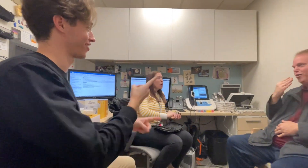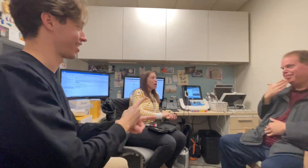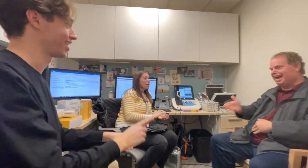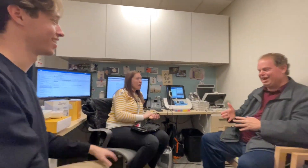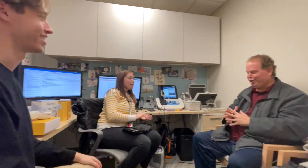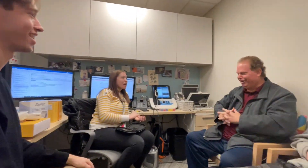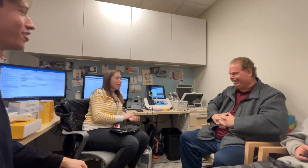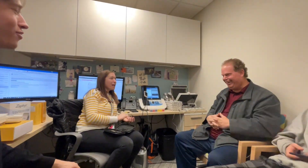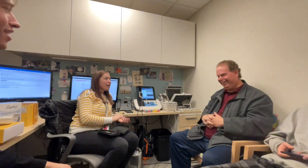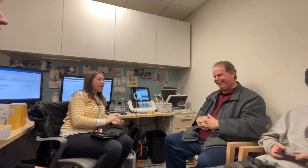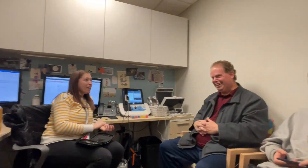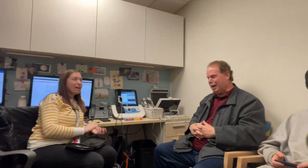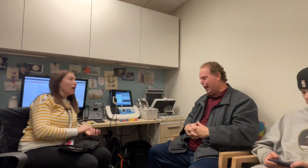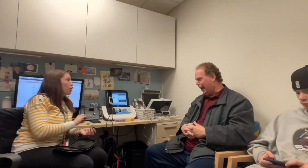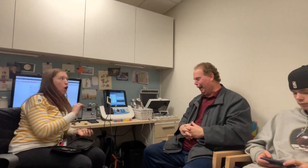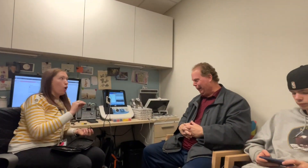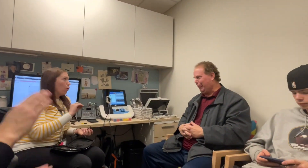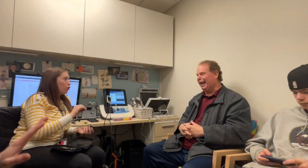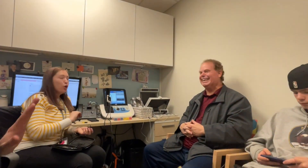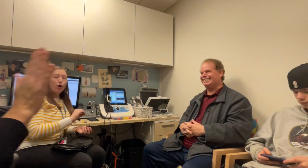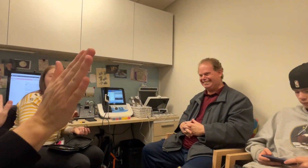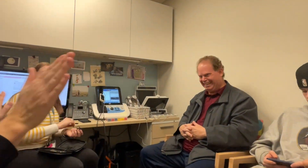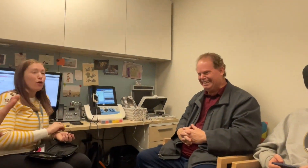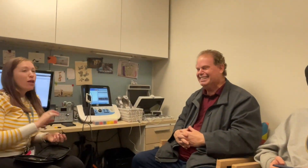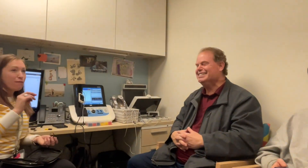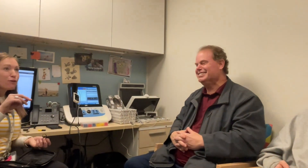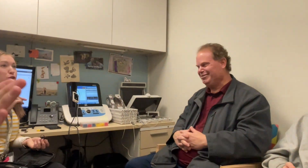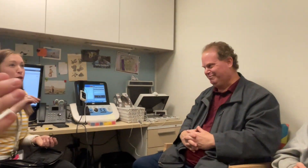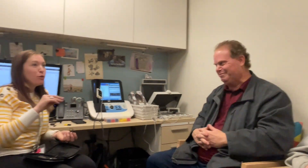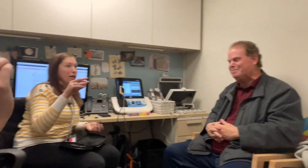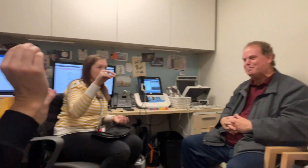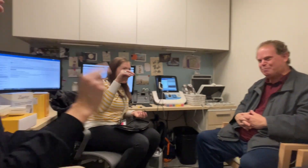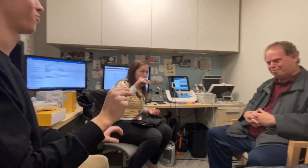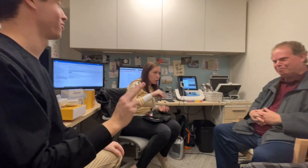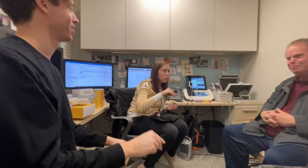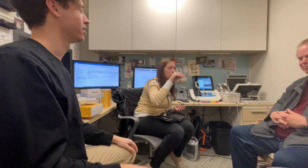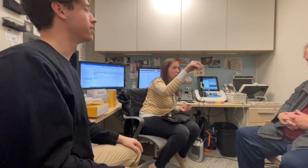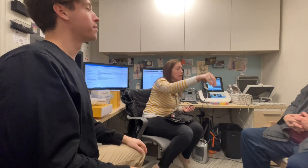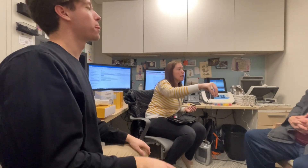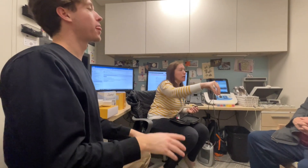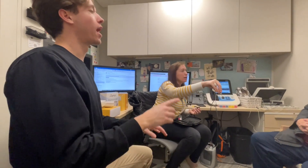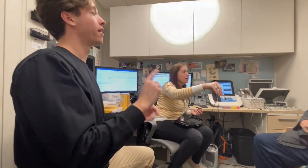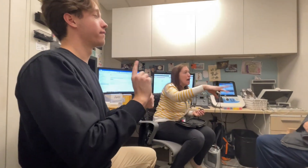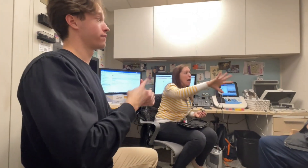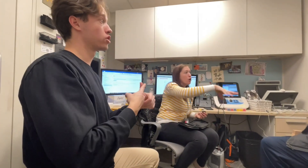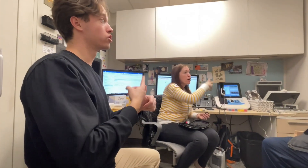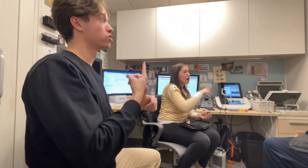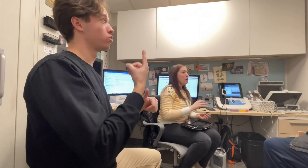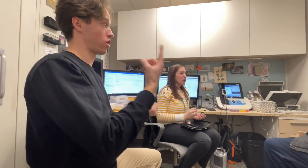one yeah no thank you yeah no no no the first one you had to go to the clinic and hook up and